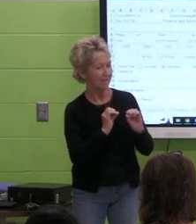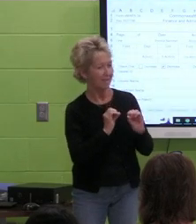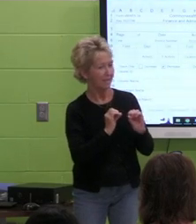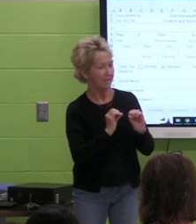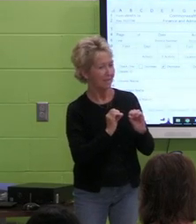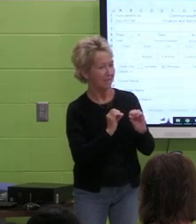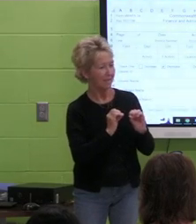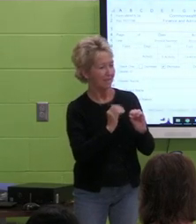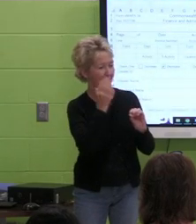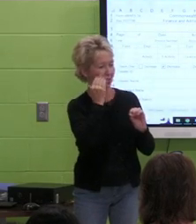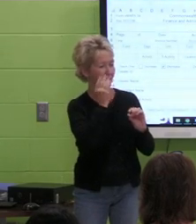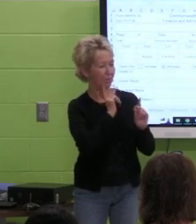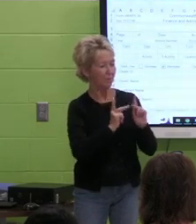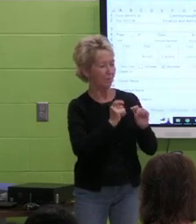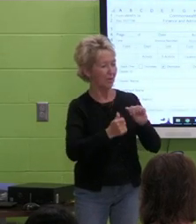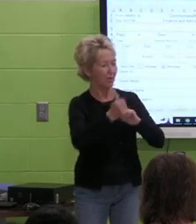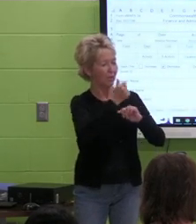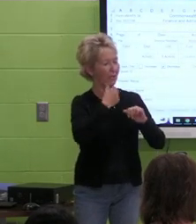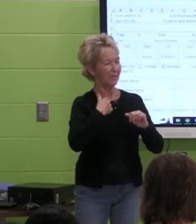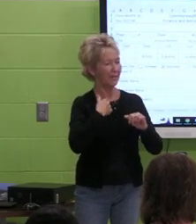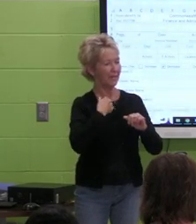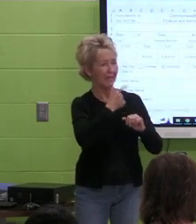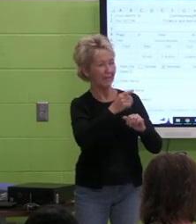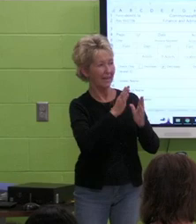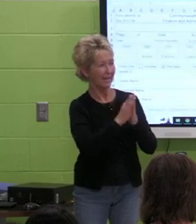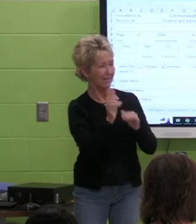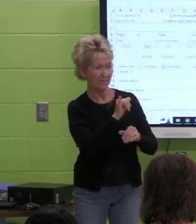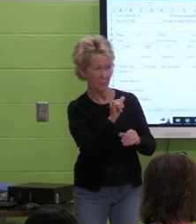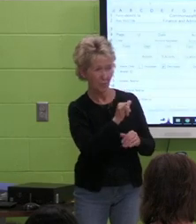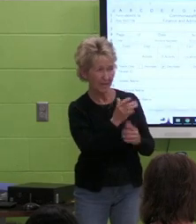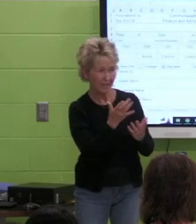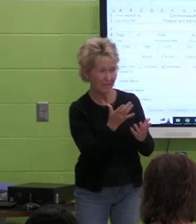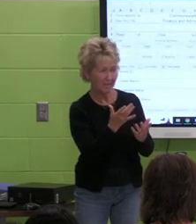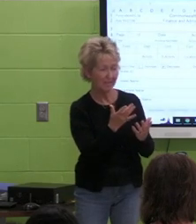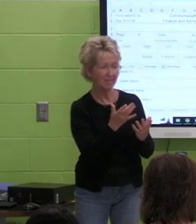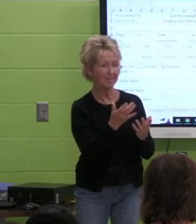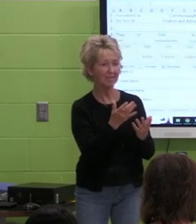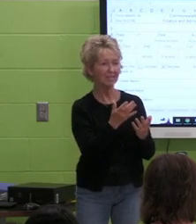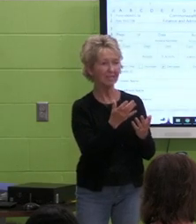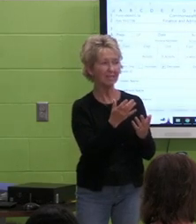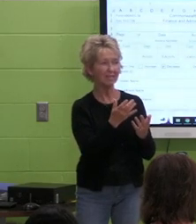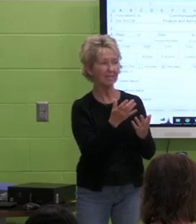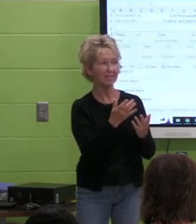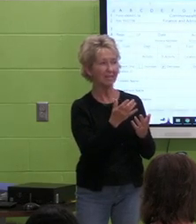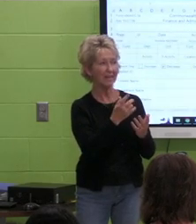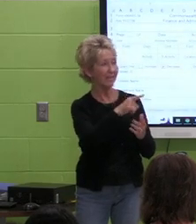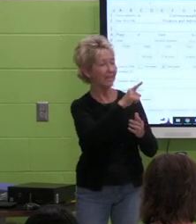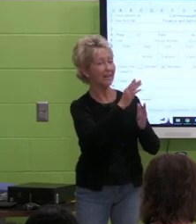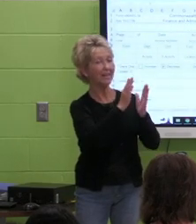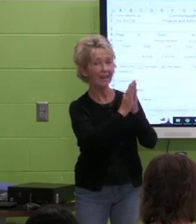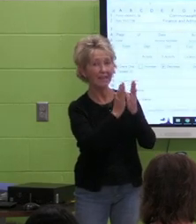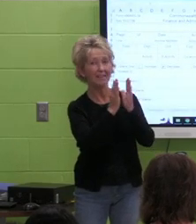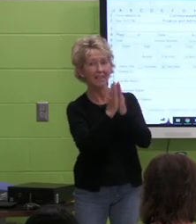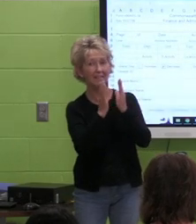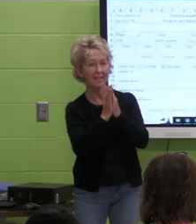have people above me that have asked as well right and they've asked and it's like if it's